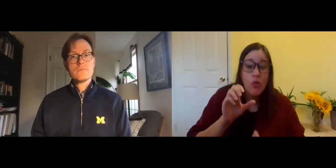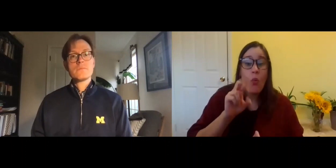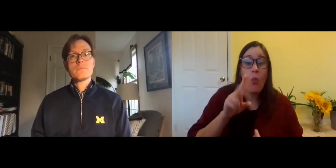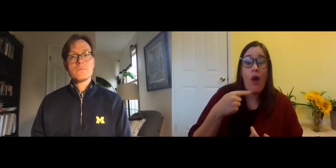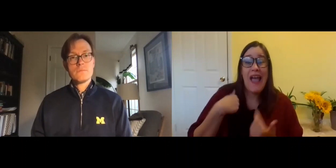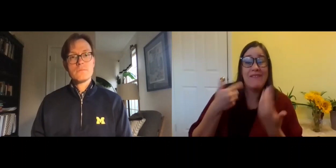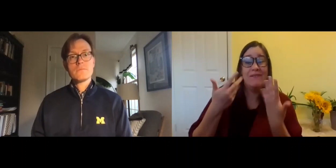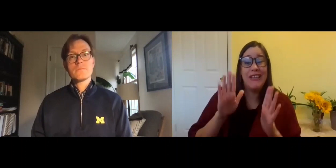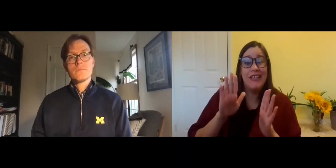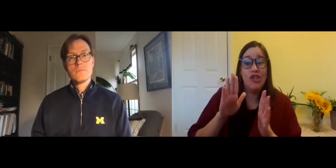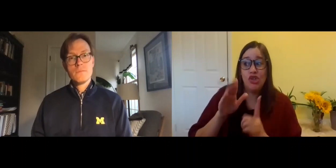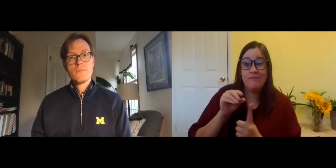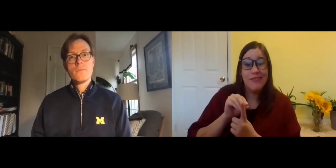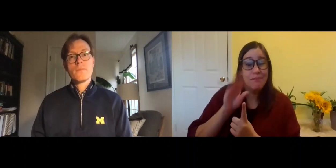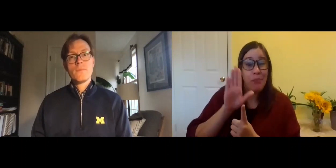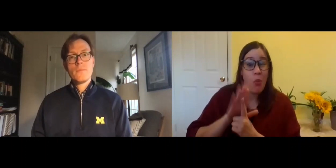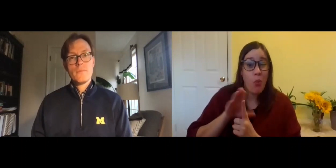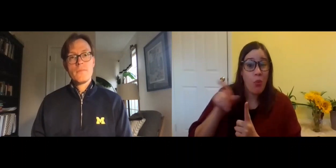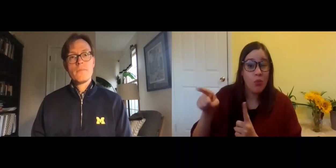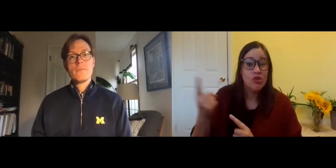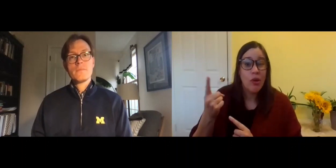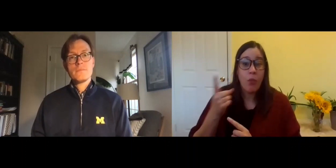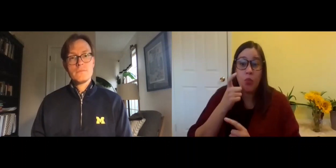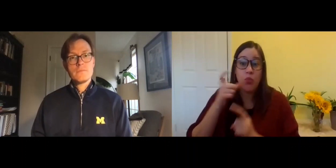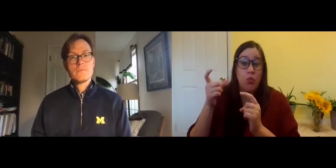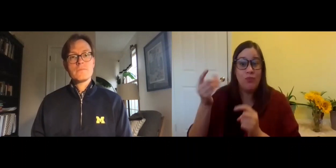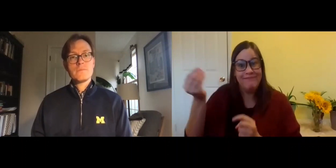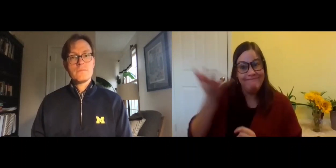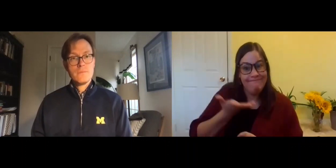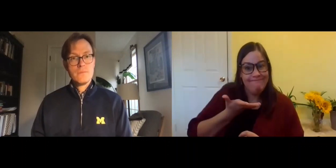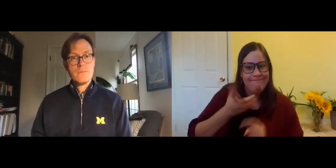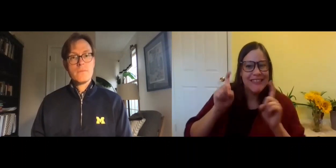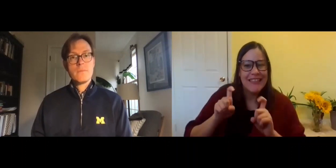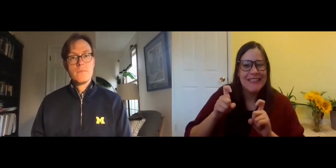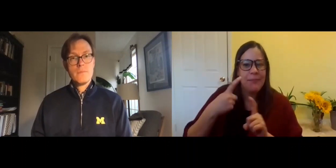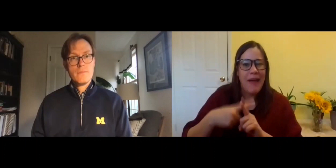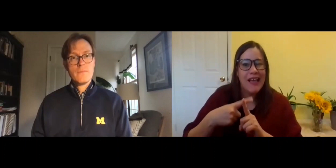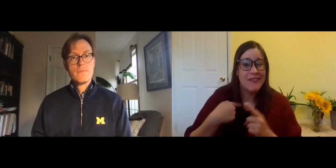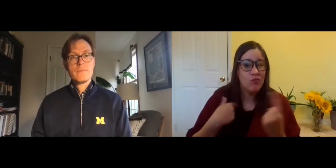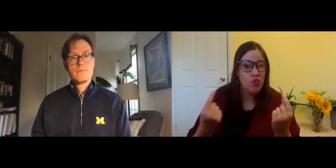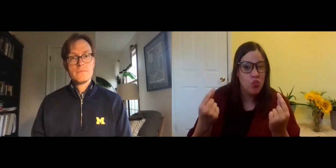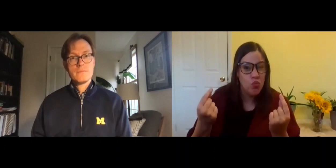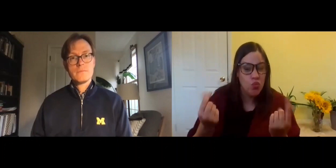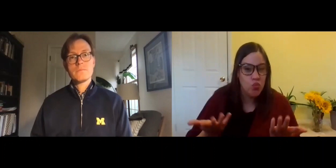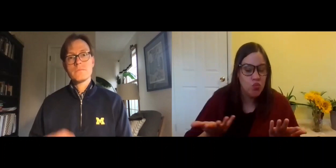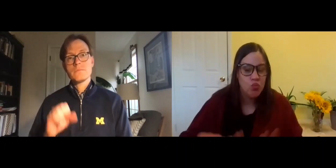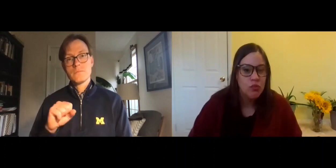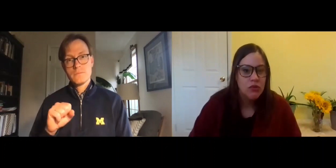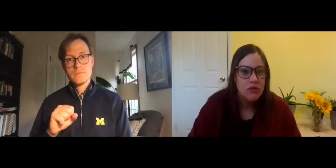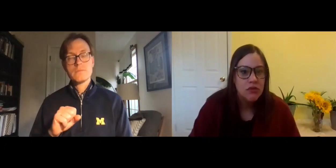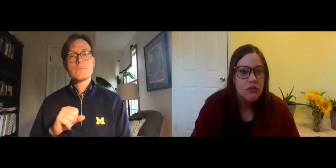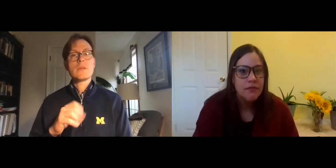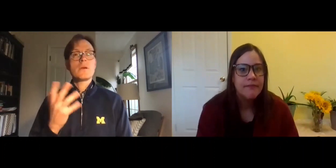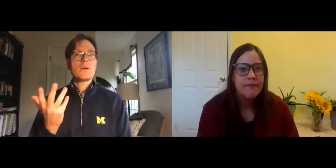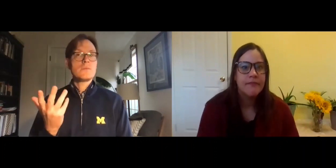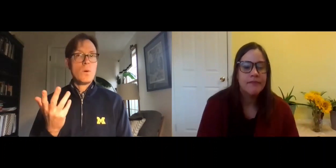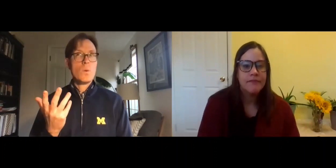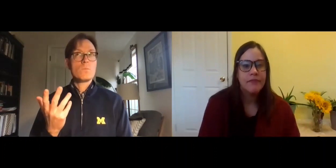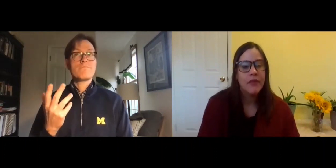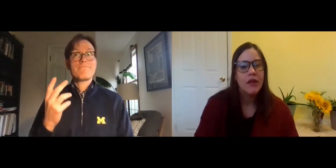Maybe I'm showing symptoms, or I know that I've been exposed to someone else who told me that they tested positive for COVID-19.